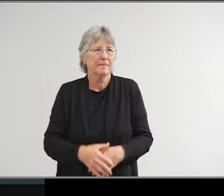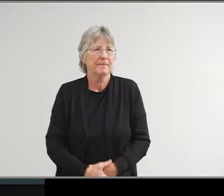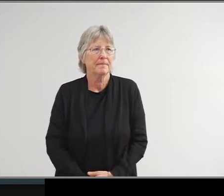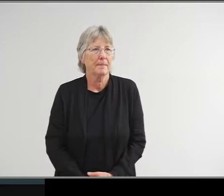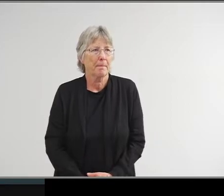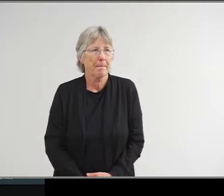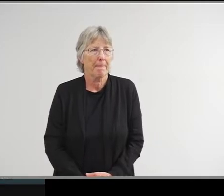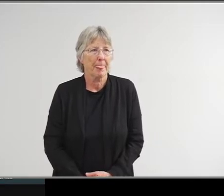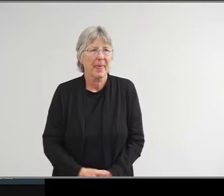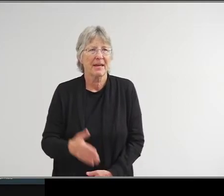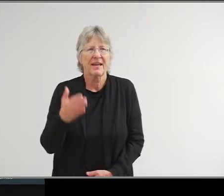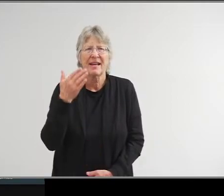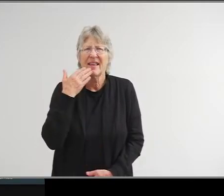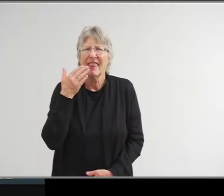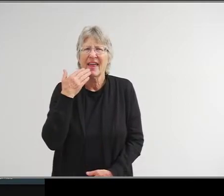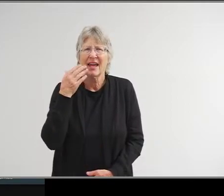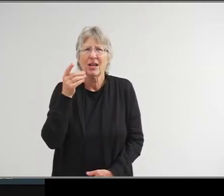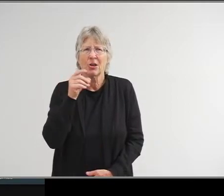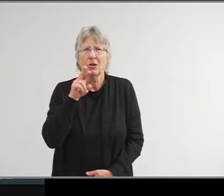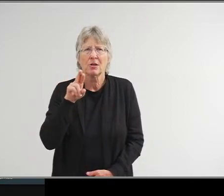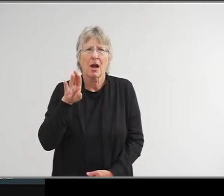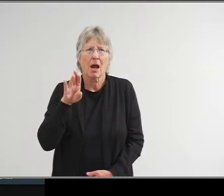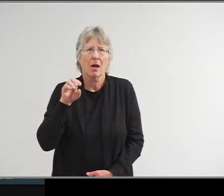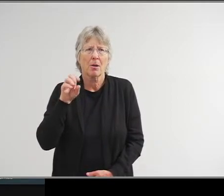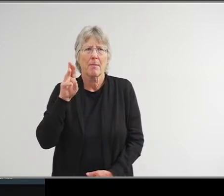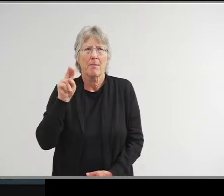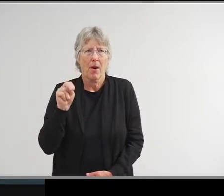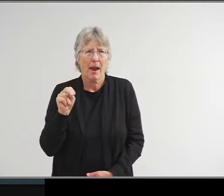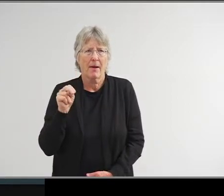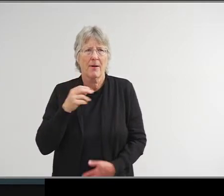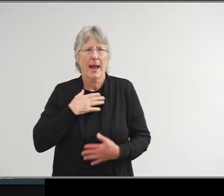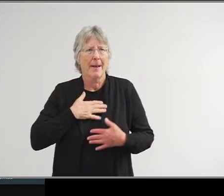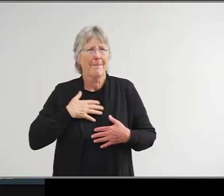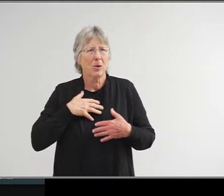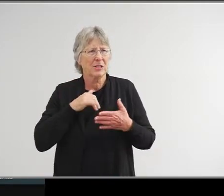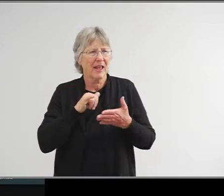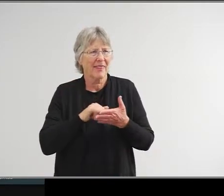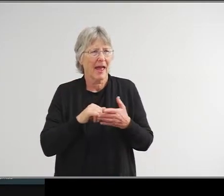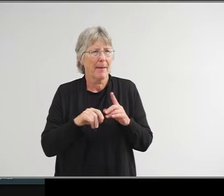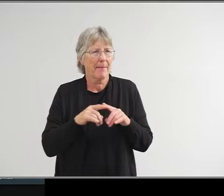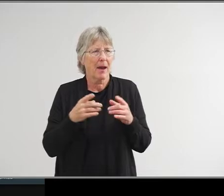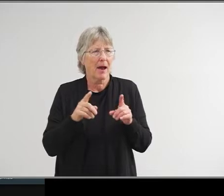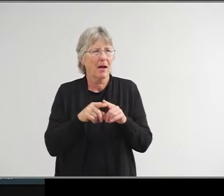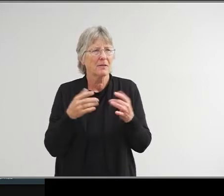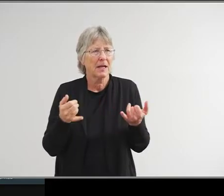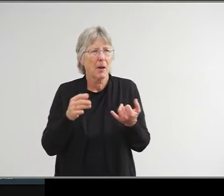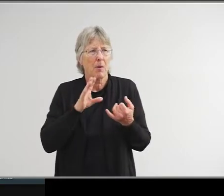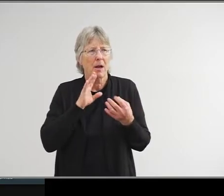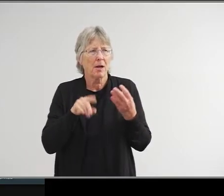Thank you, Dr. Brown, I appreciate that. And so I want to address sort of the comments